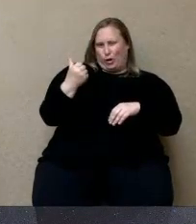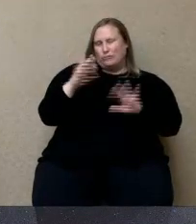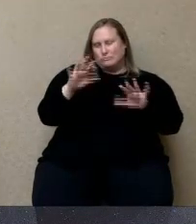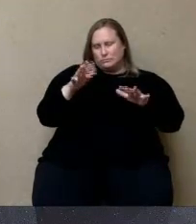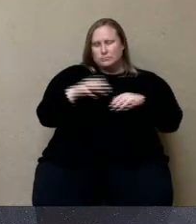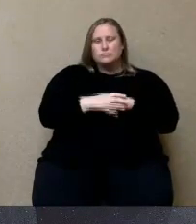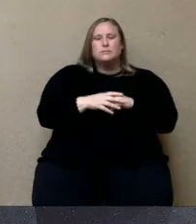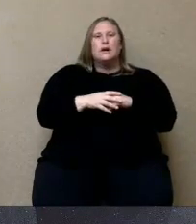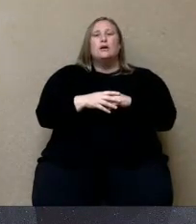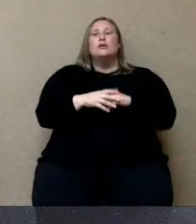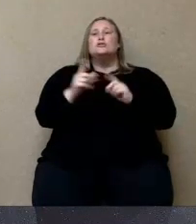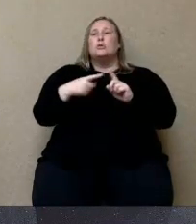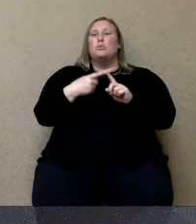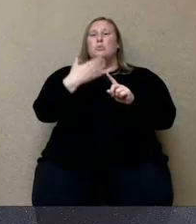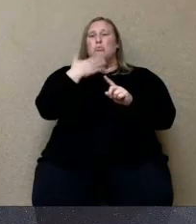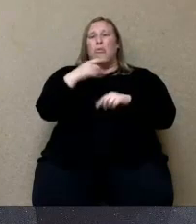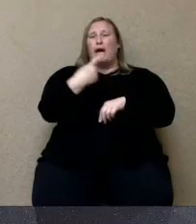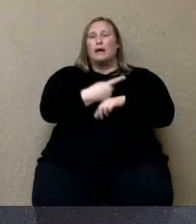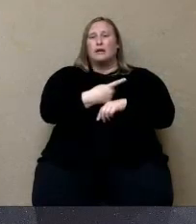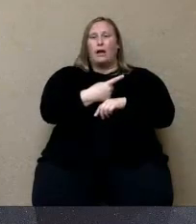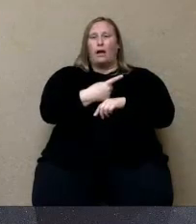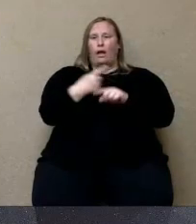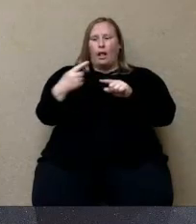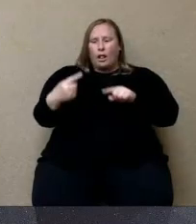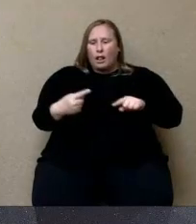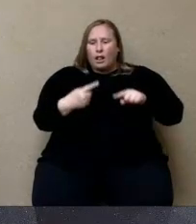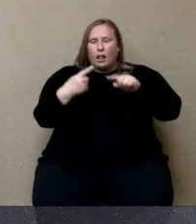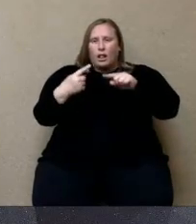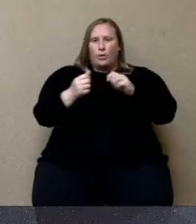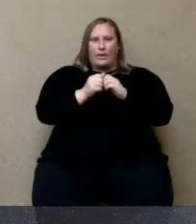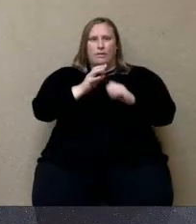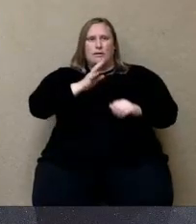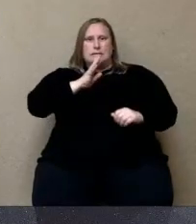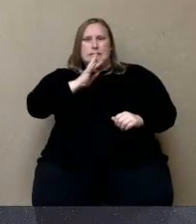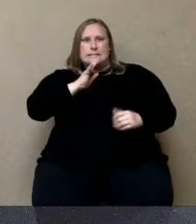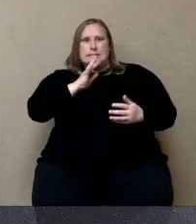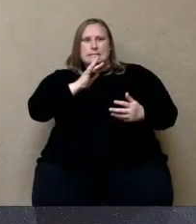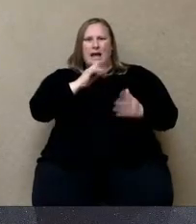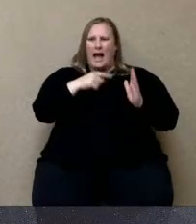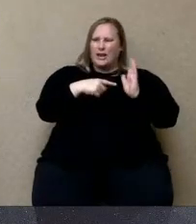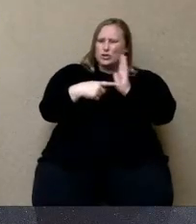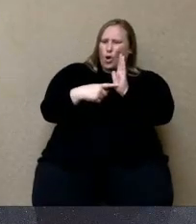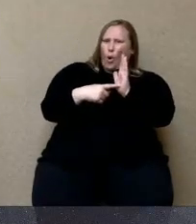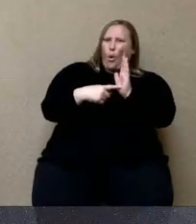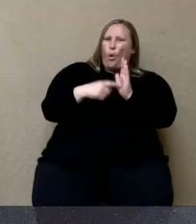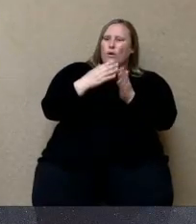When she was having a bad day, she had a lot of trouble communicating. So, I showed her a couple tablets with some free apps